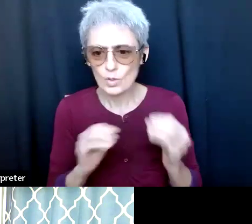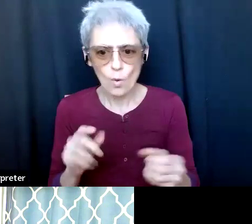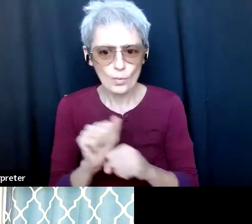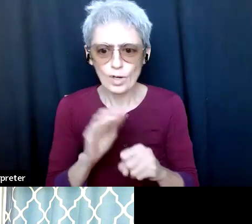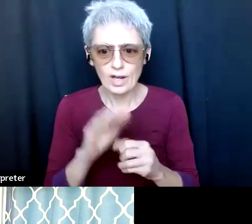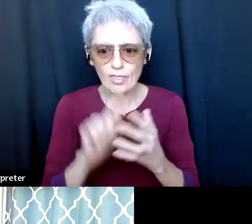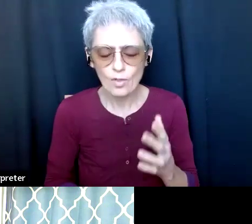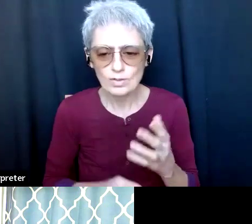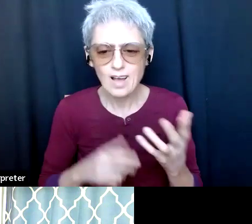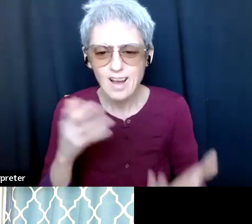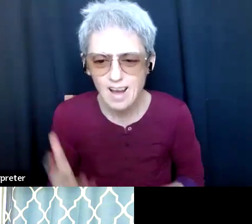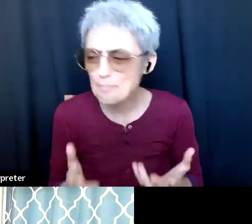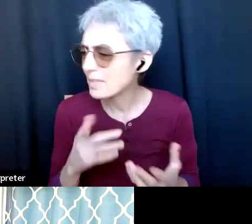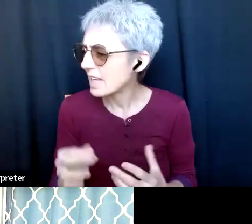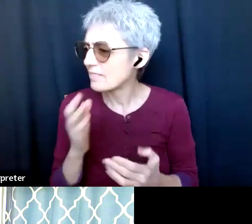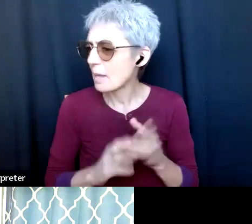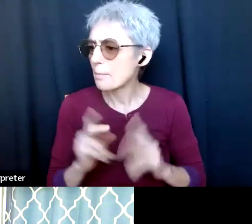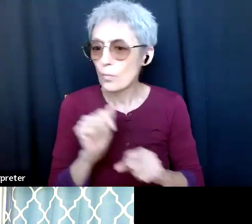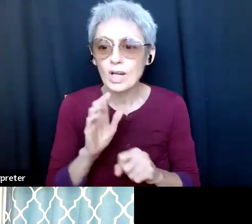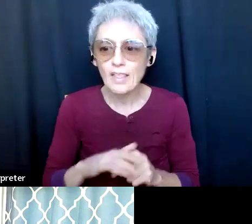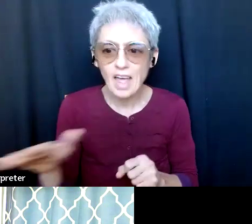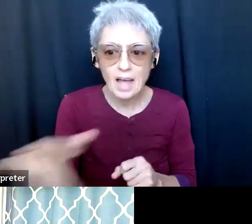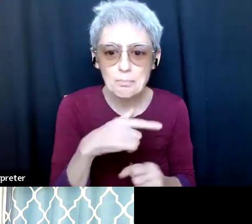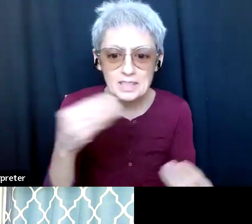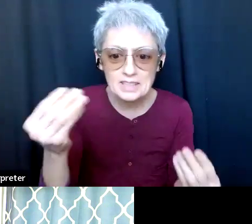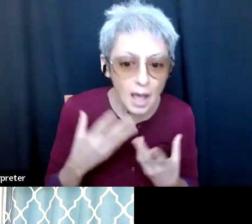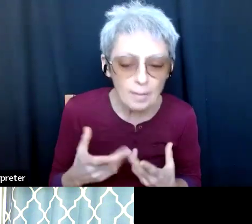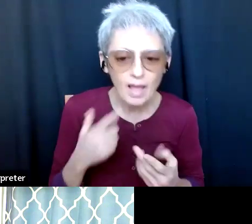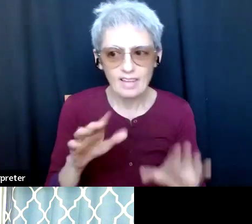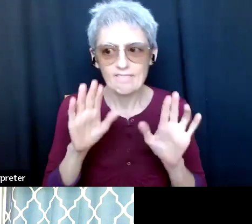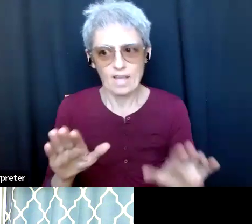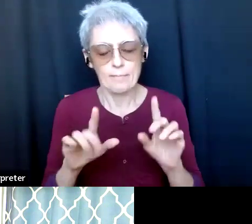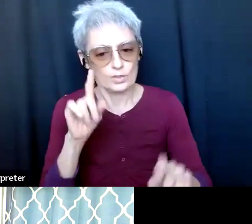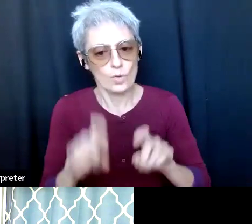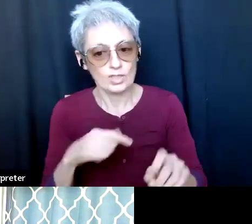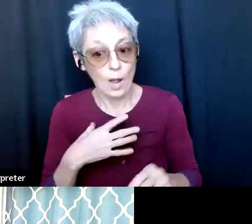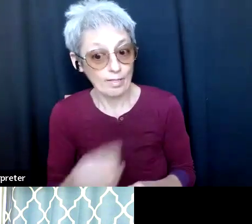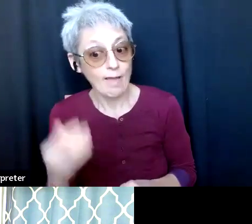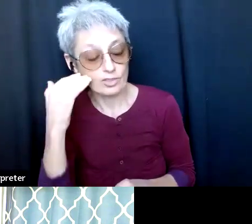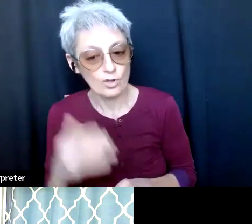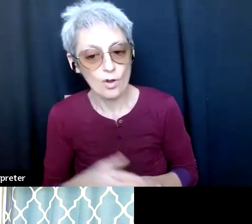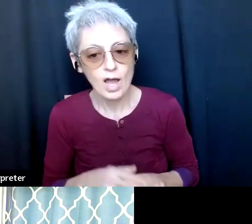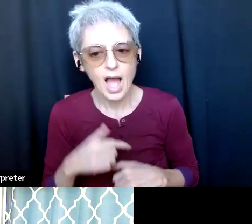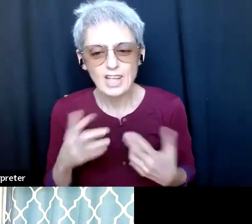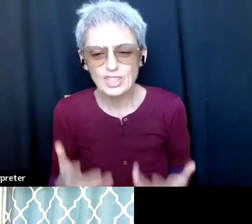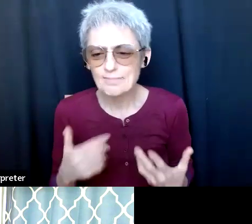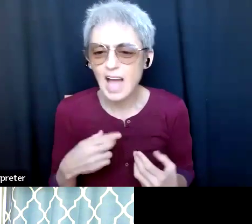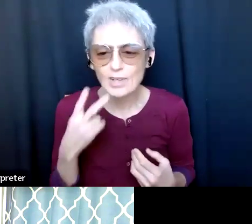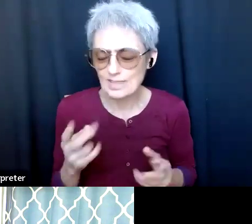OK, Jessica Alexander asks, "Given the endogenous distractibility rhythm you have described,